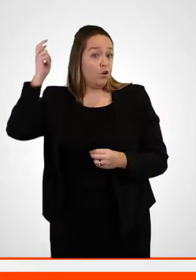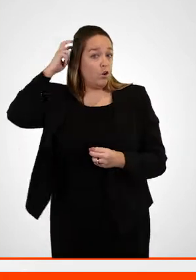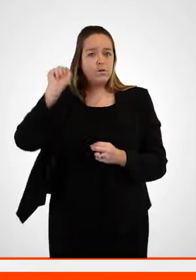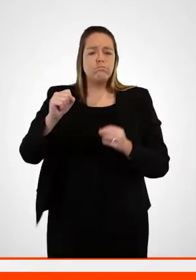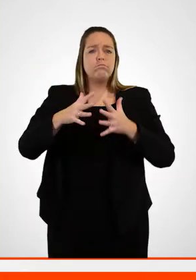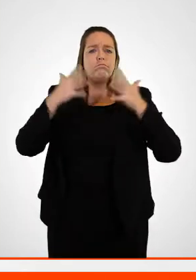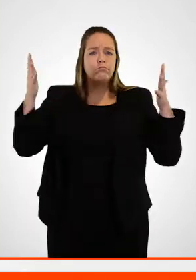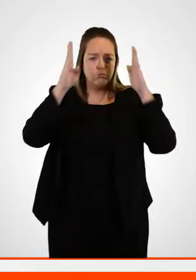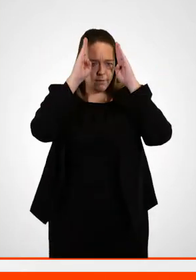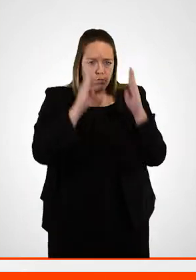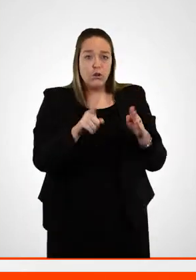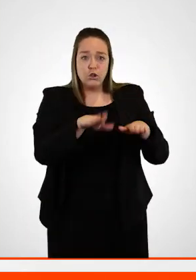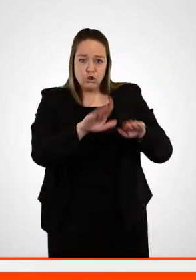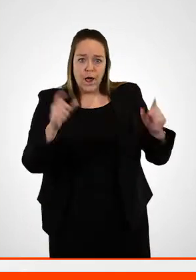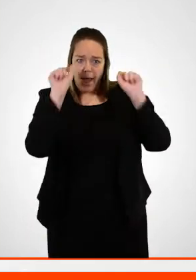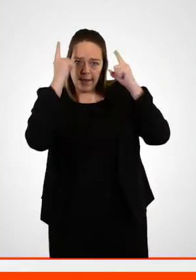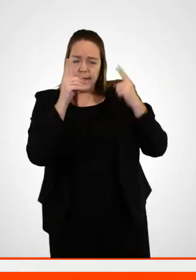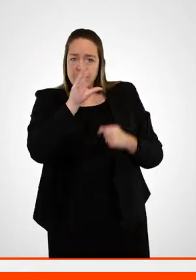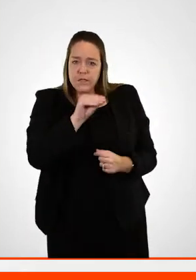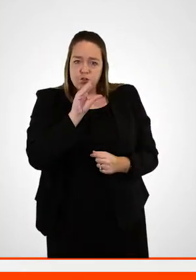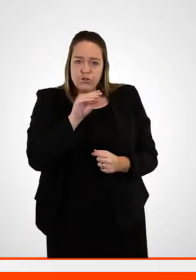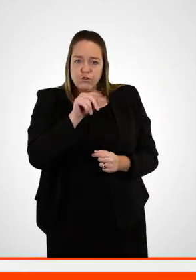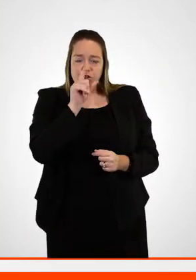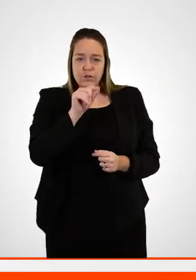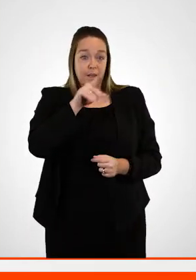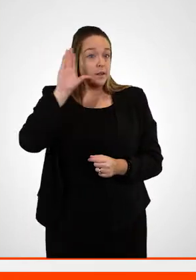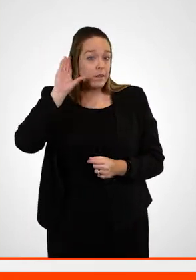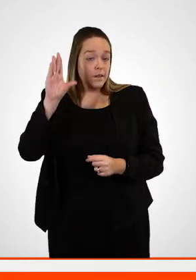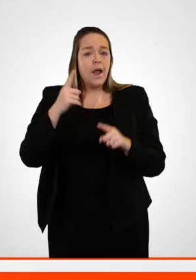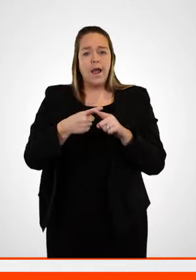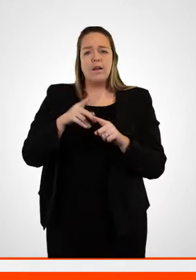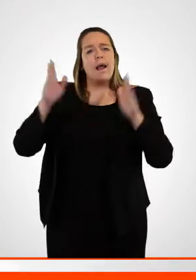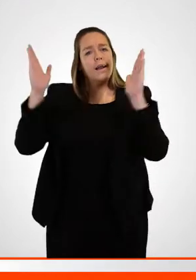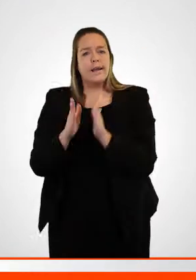has focused largely on speech perception, and to a lesser degree, speech production.